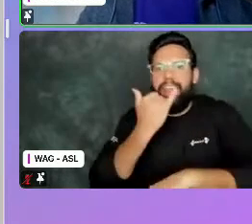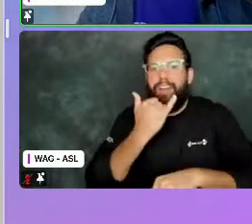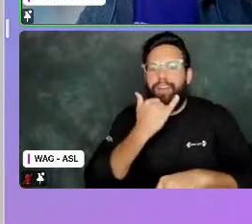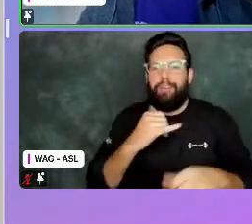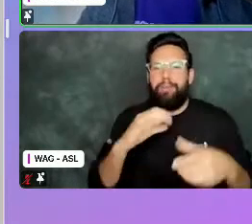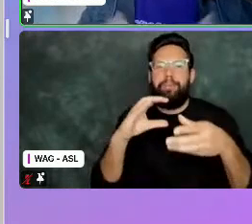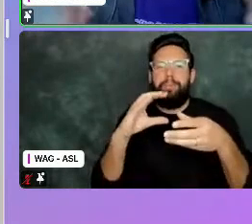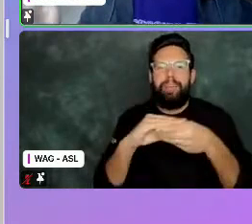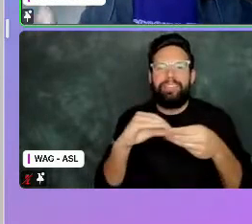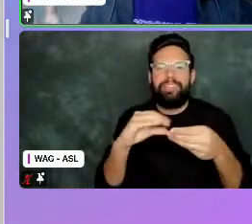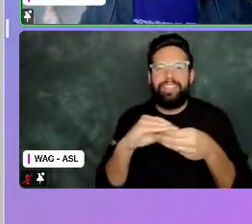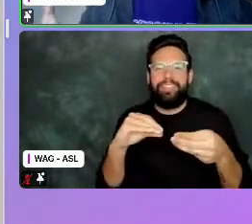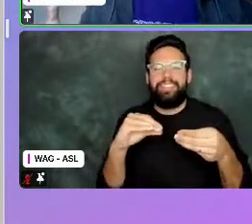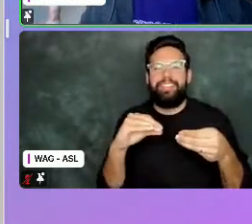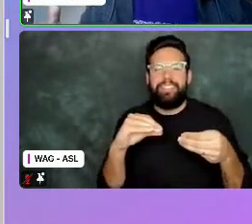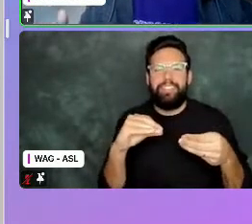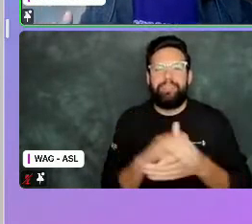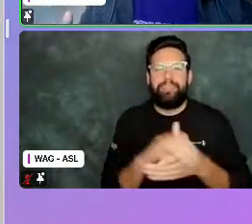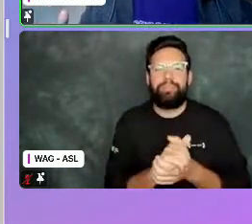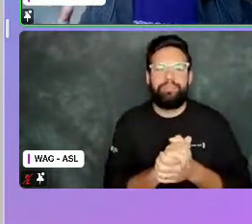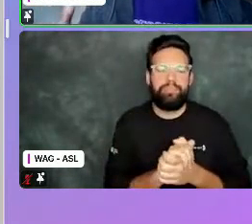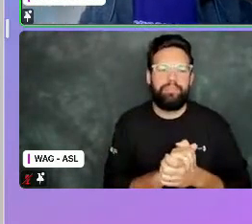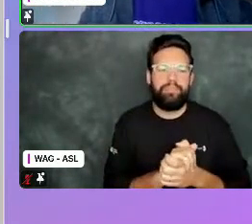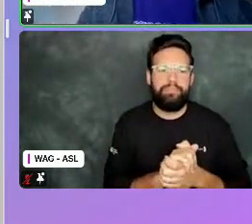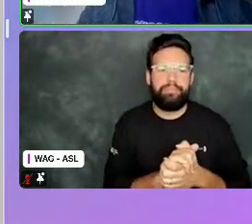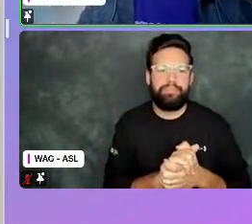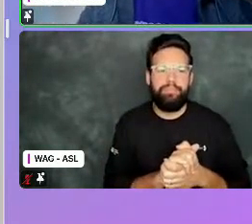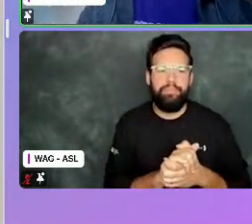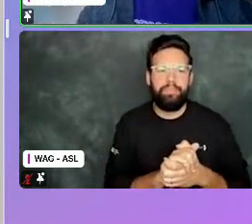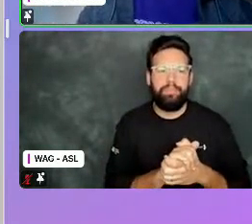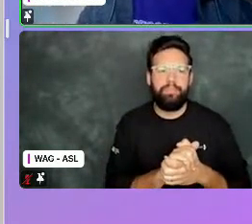you leave the field, so it's like you have to go back and fix it right away rather than hearing it in